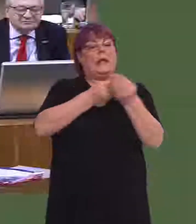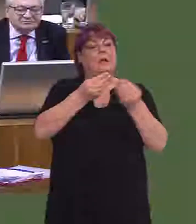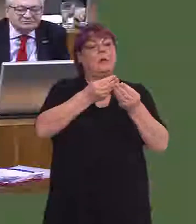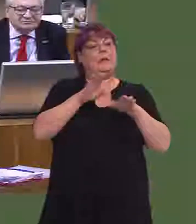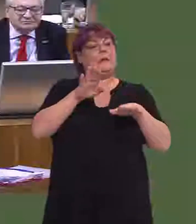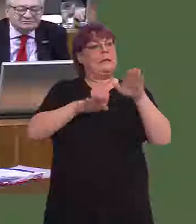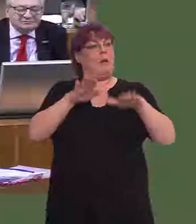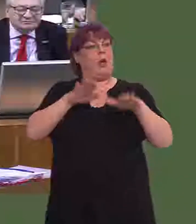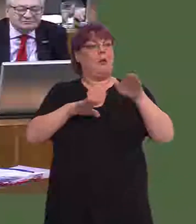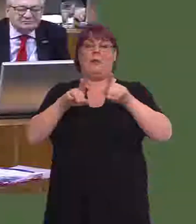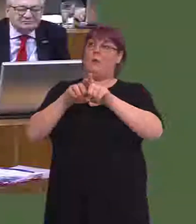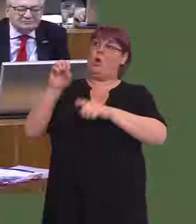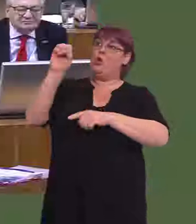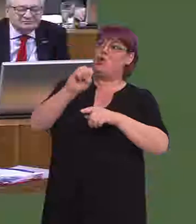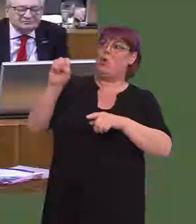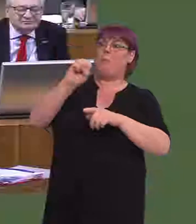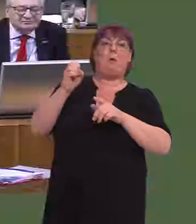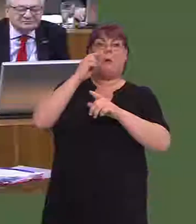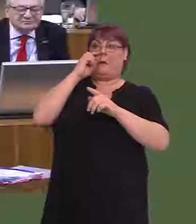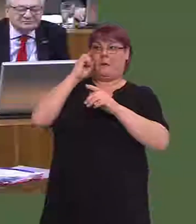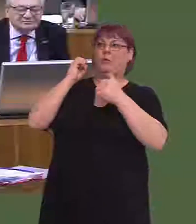prime example of that, where a free trade deal, enhanced as it is through the customs